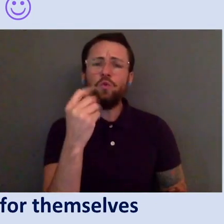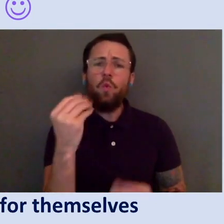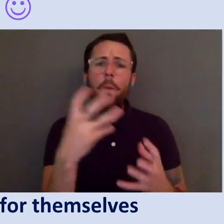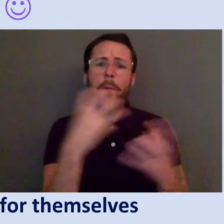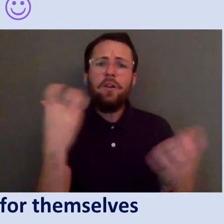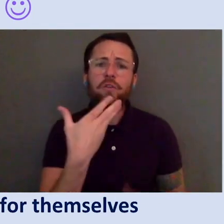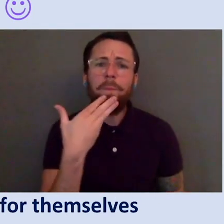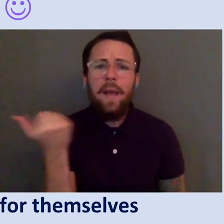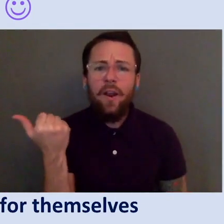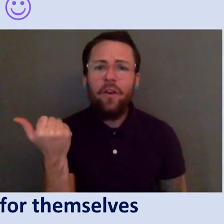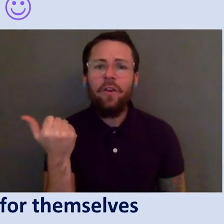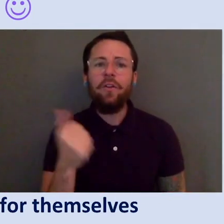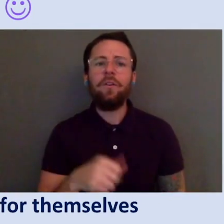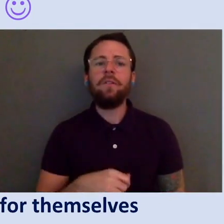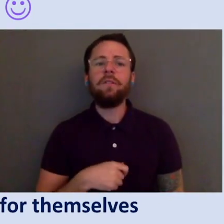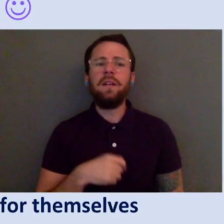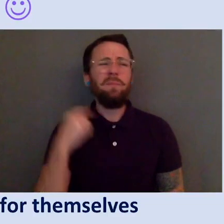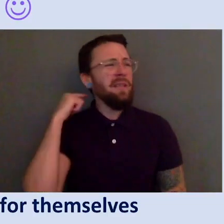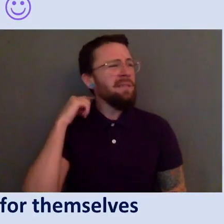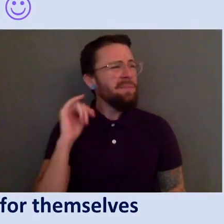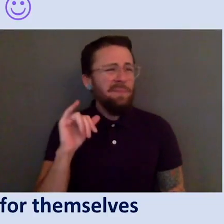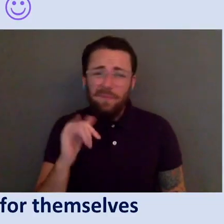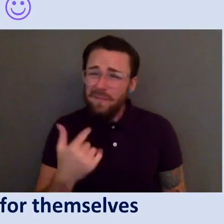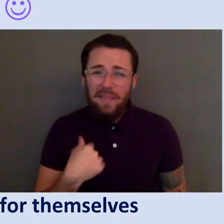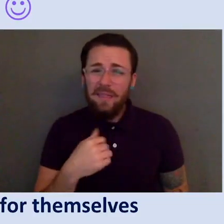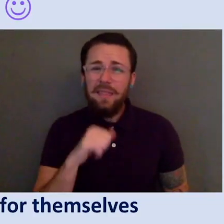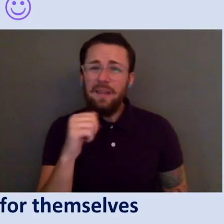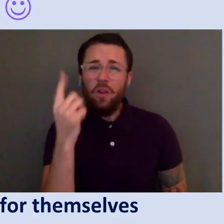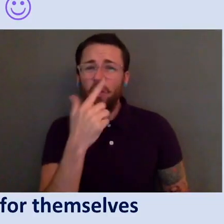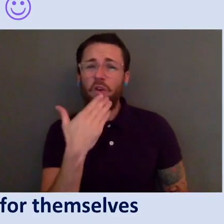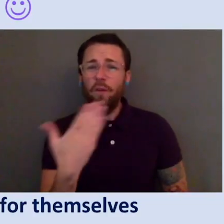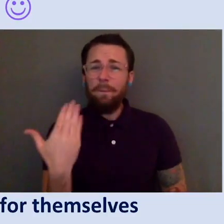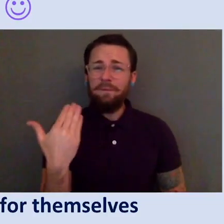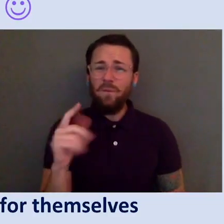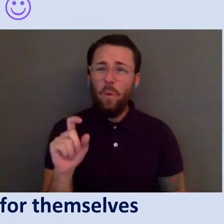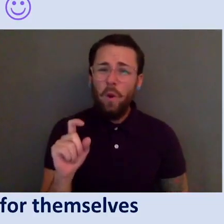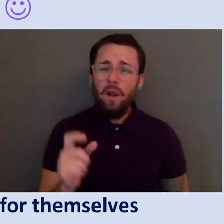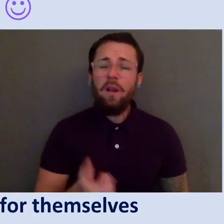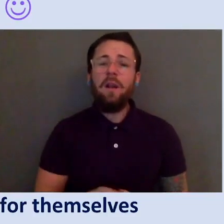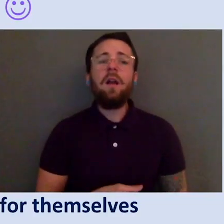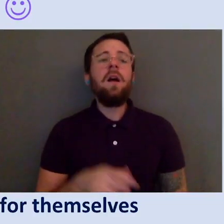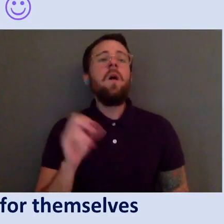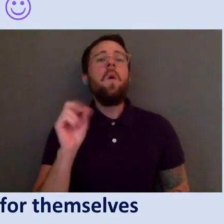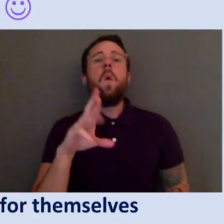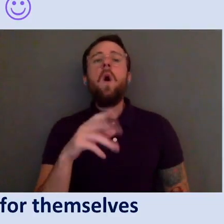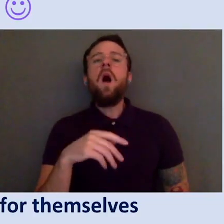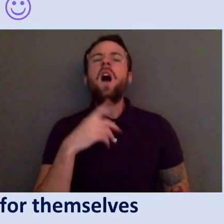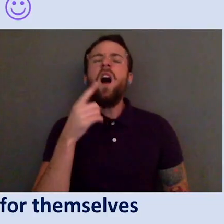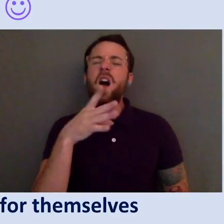in the community. And at the same time, back handed compliments can be easy to make.